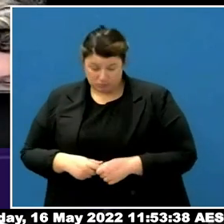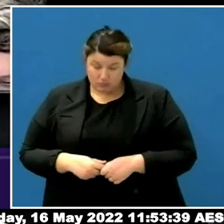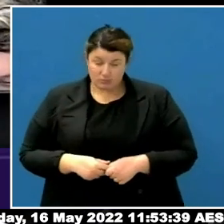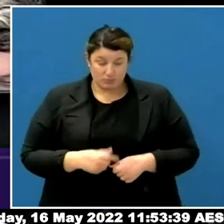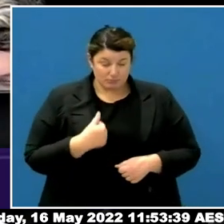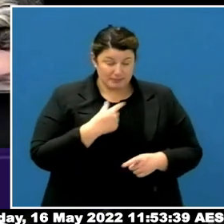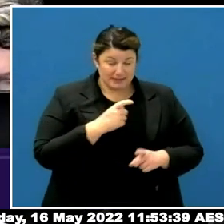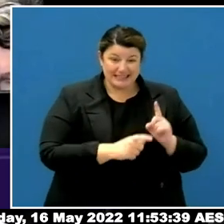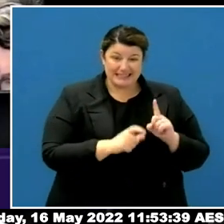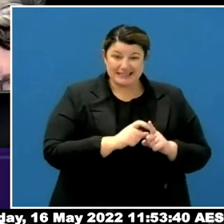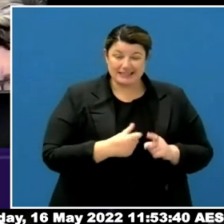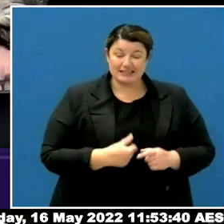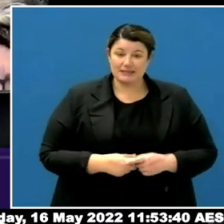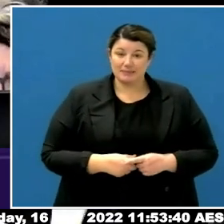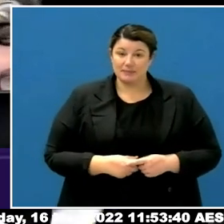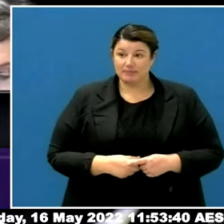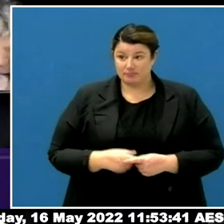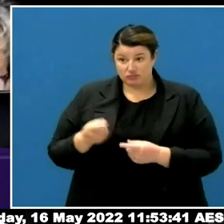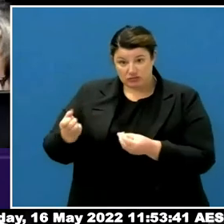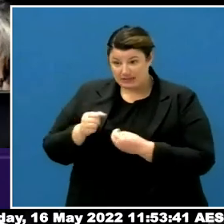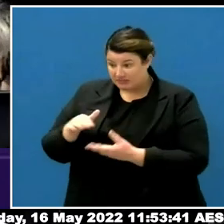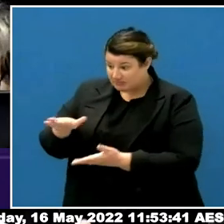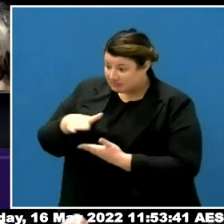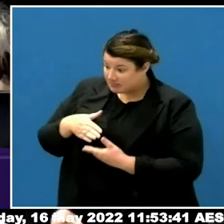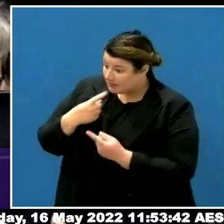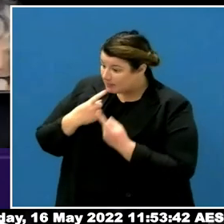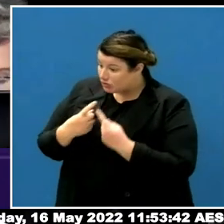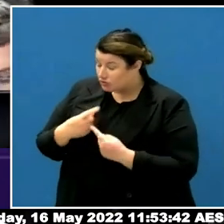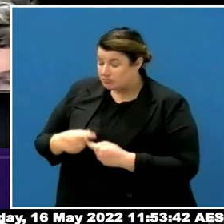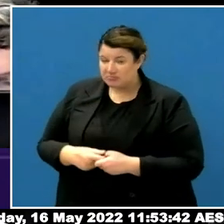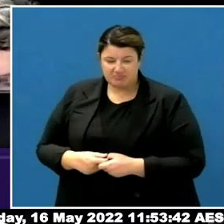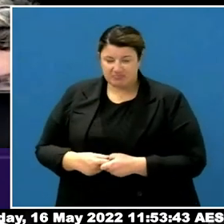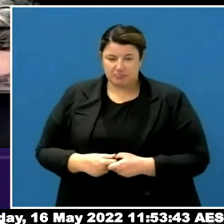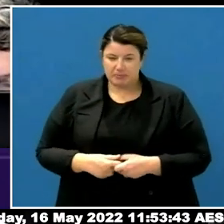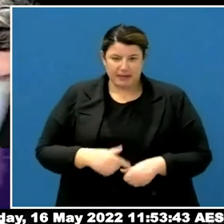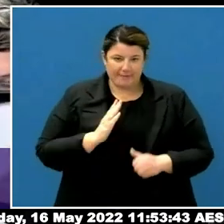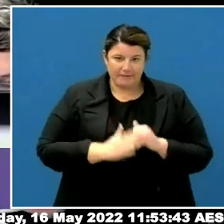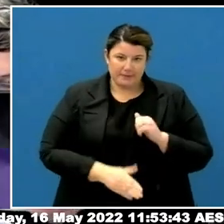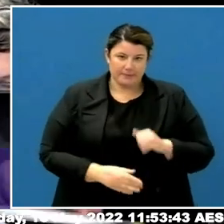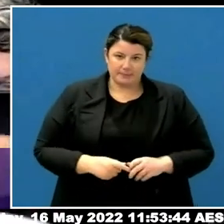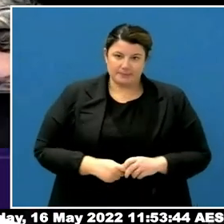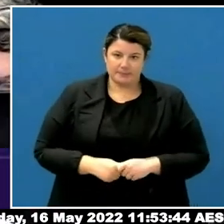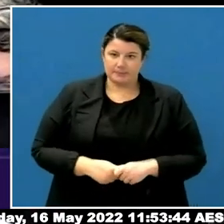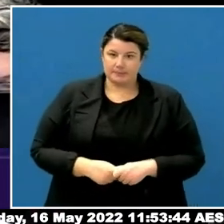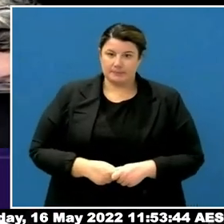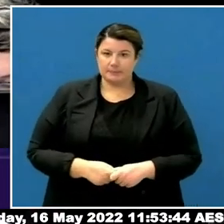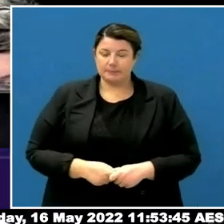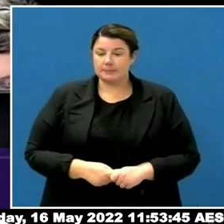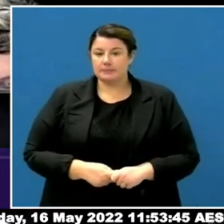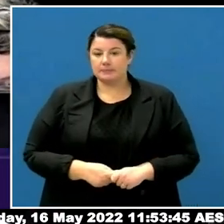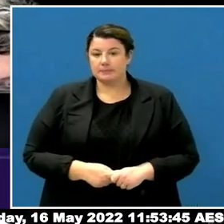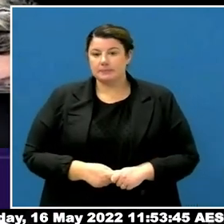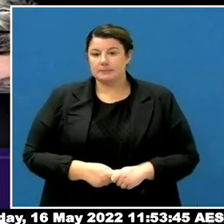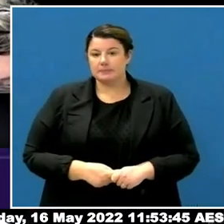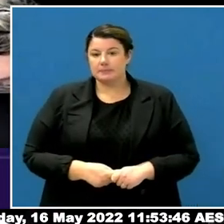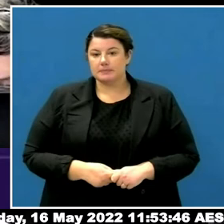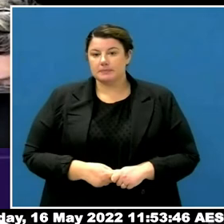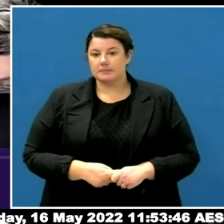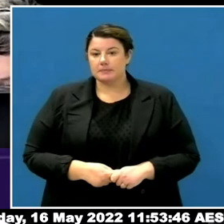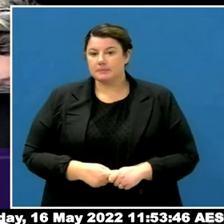Yes. MR FOGARTY: Did you receive those records? No. MR FOGARTY: